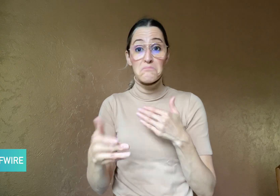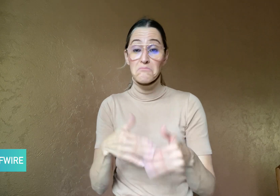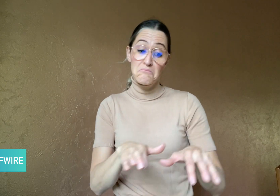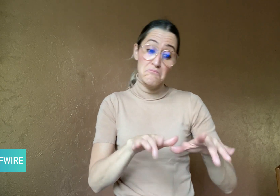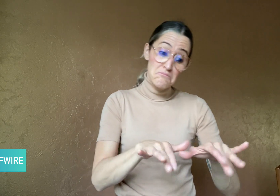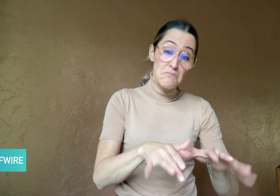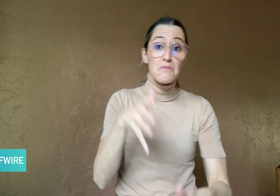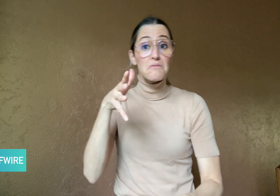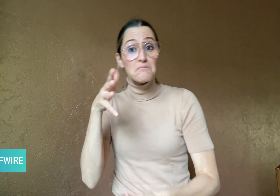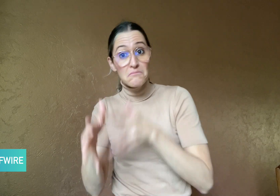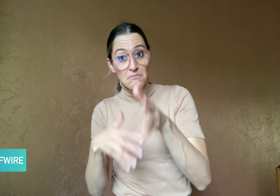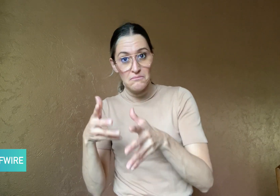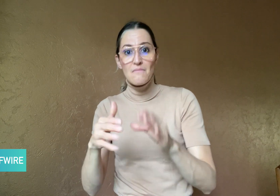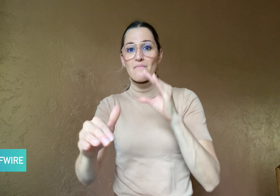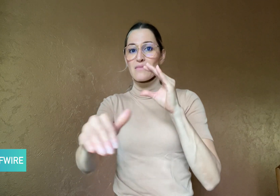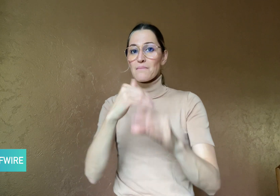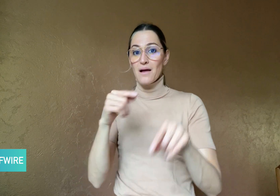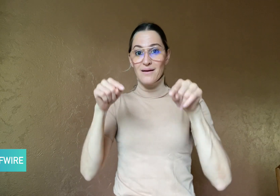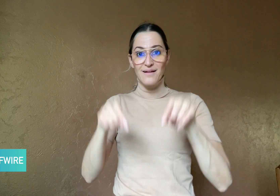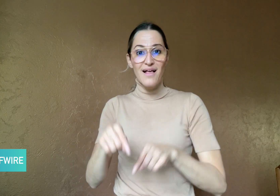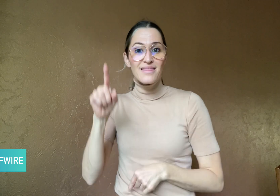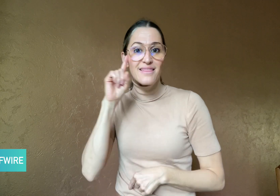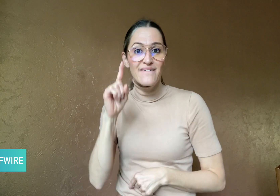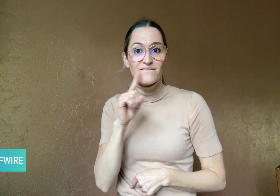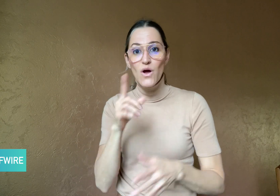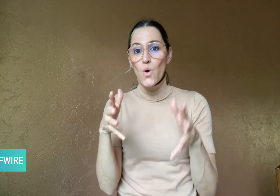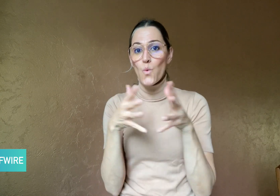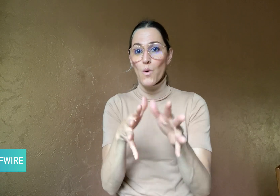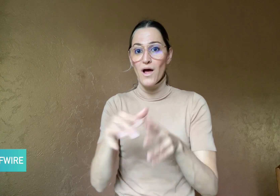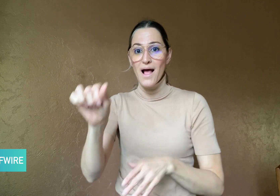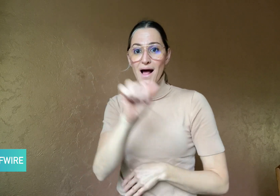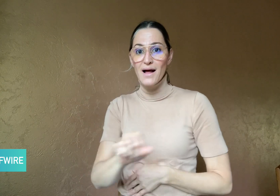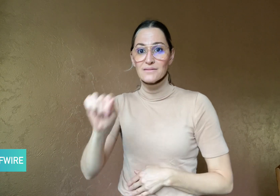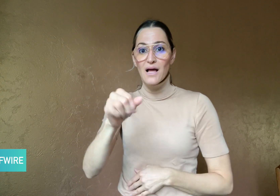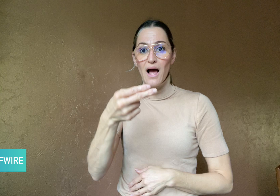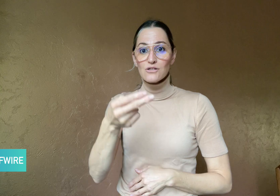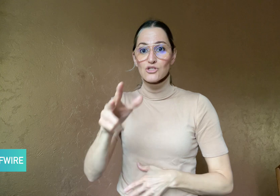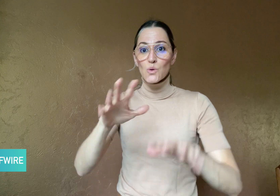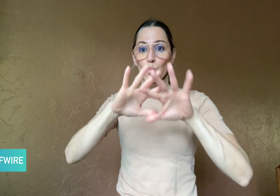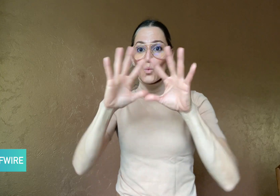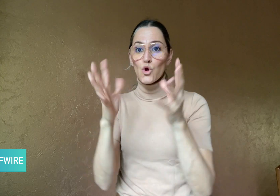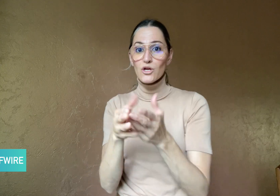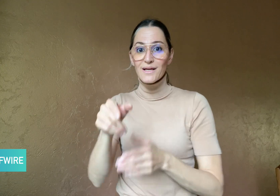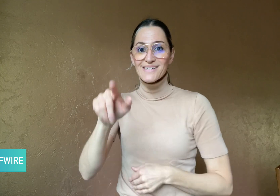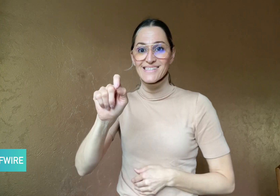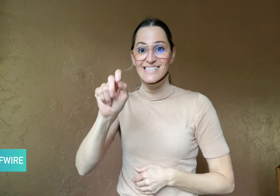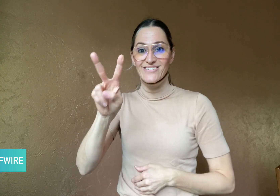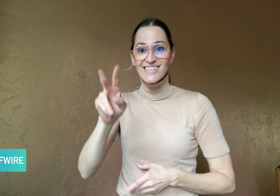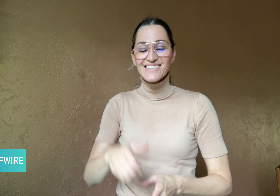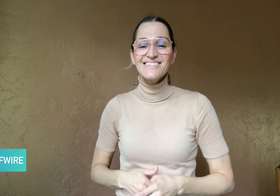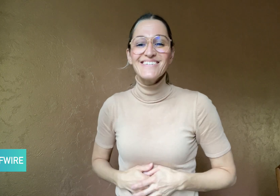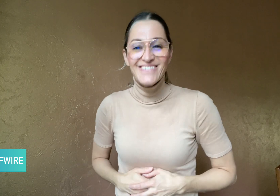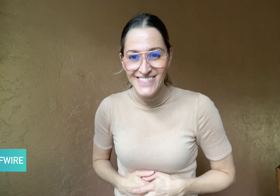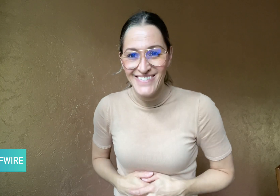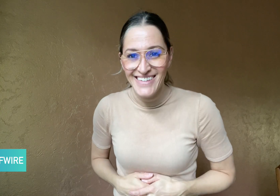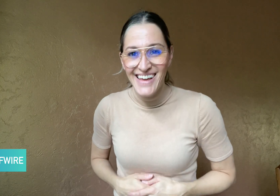in landscape format to deafwire@h3world.tv.